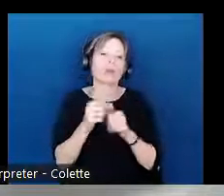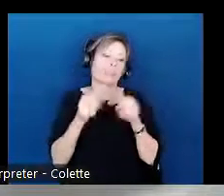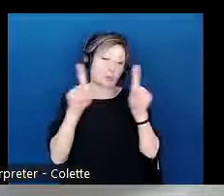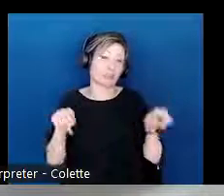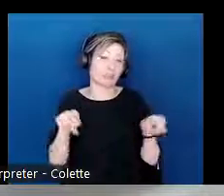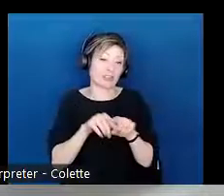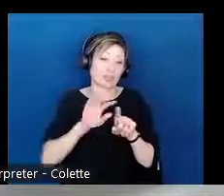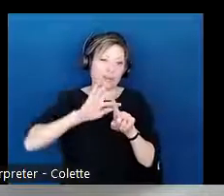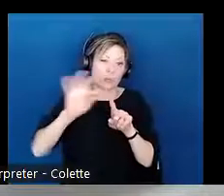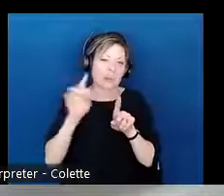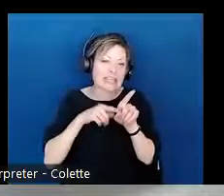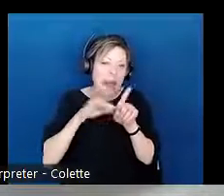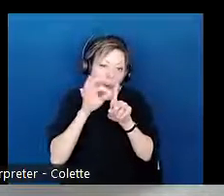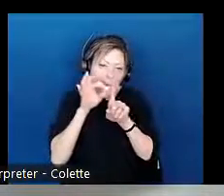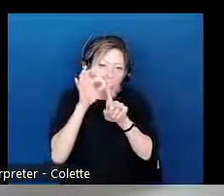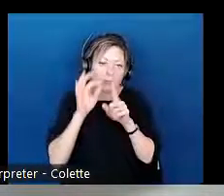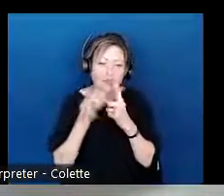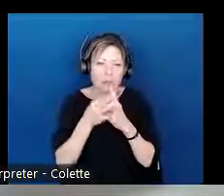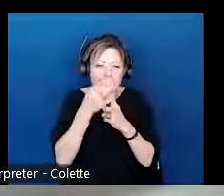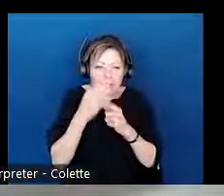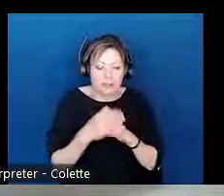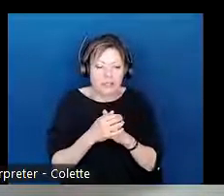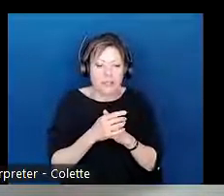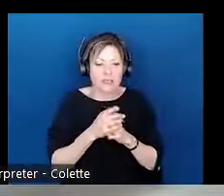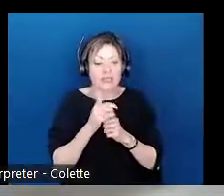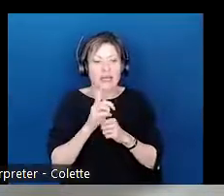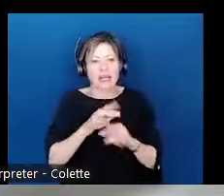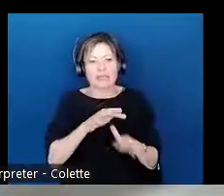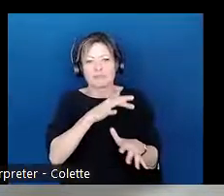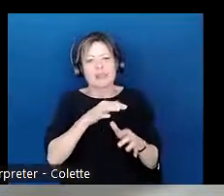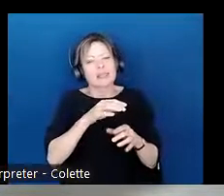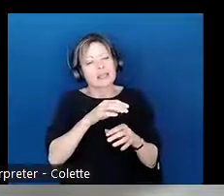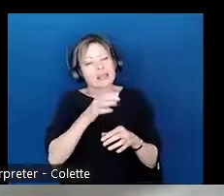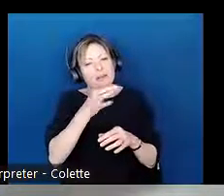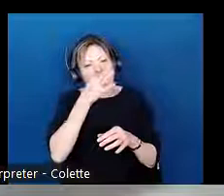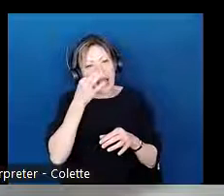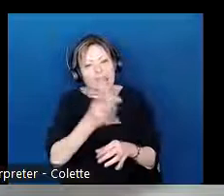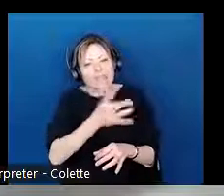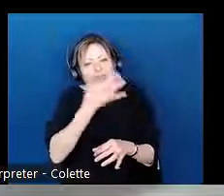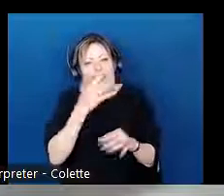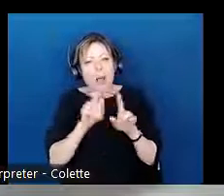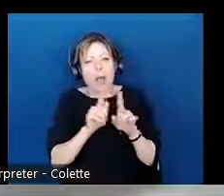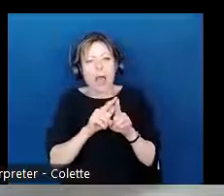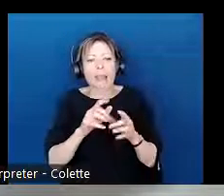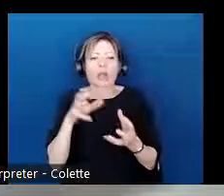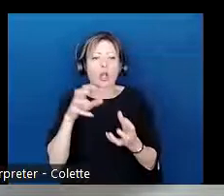and it has lovely coconut smelling flowers so if you do see any then definitely give it a sniff